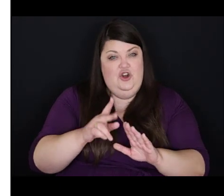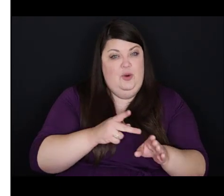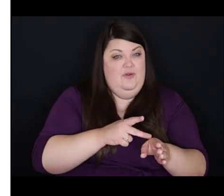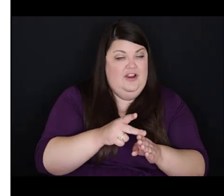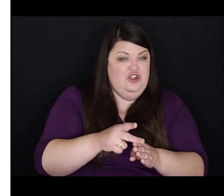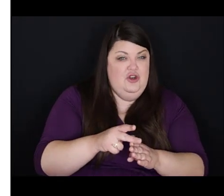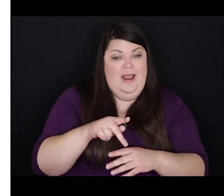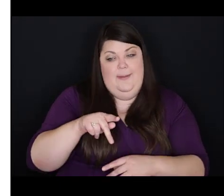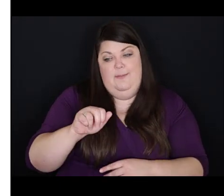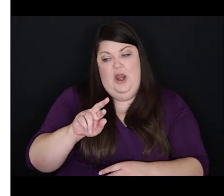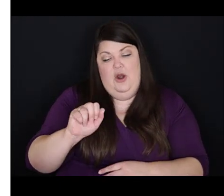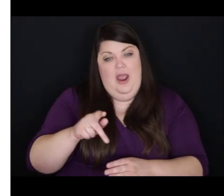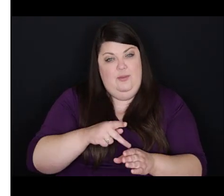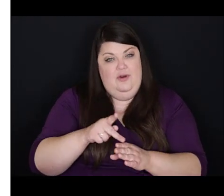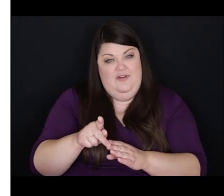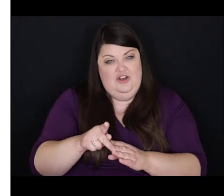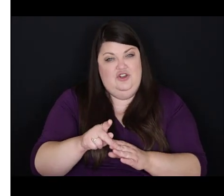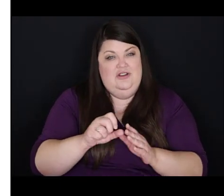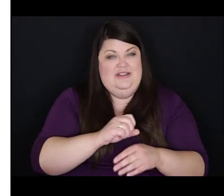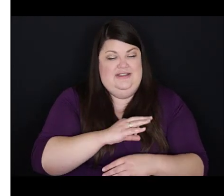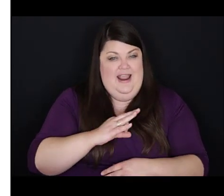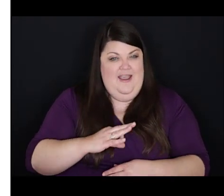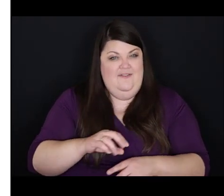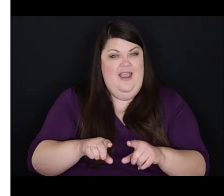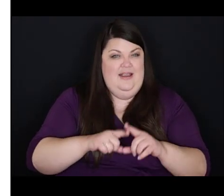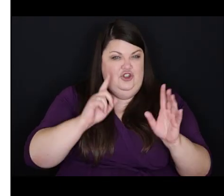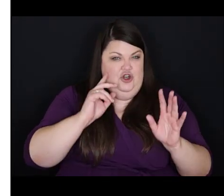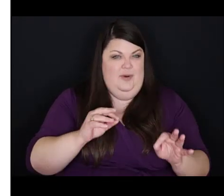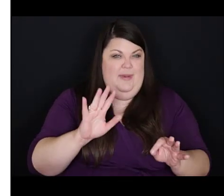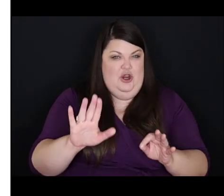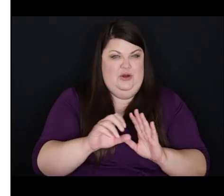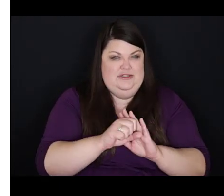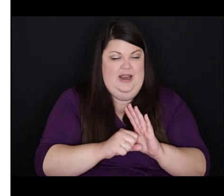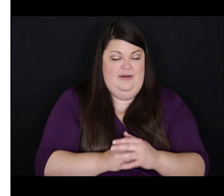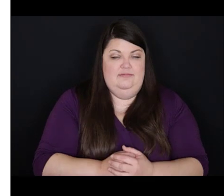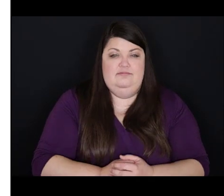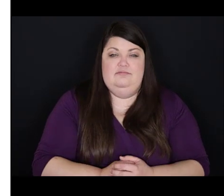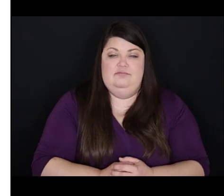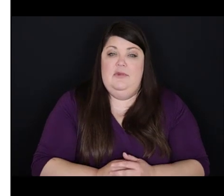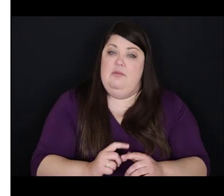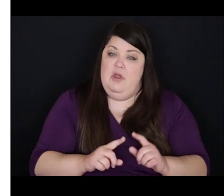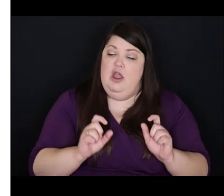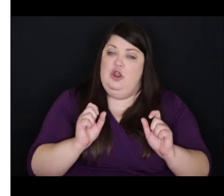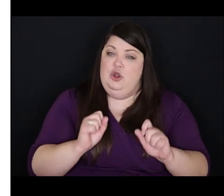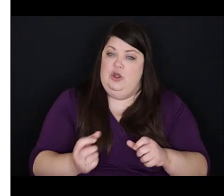as determined by your State. But they could also include your staff work performance standards.